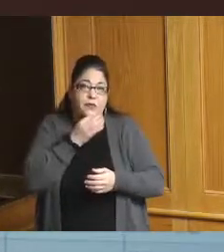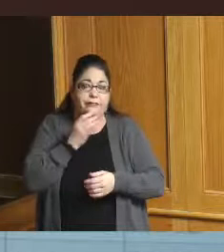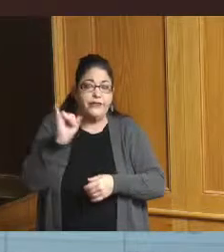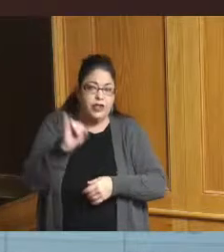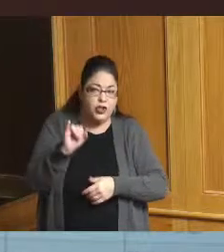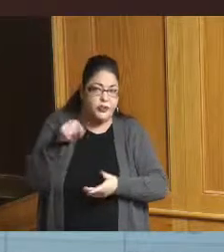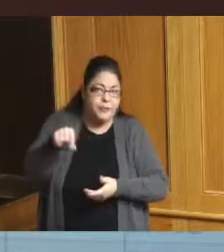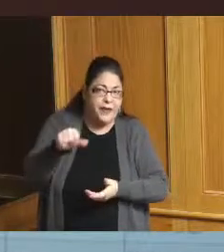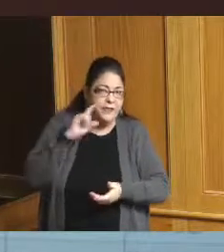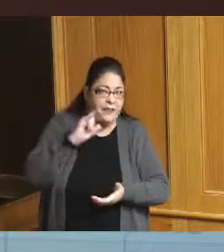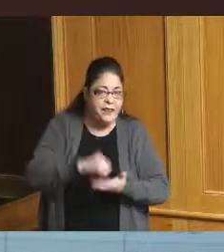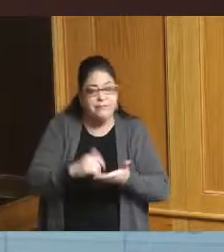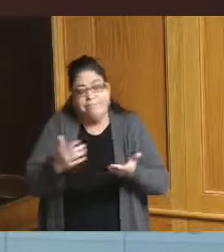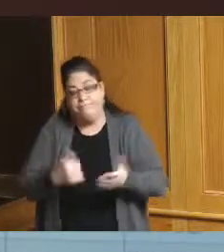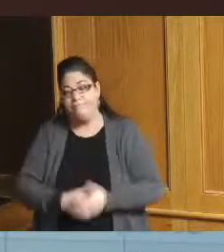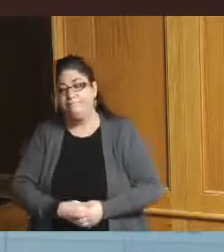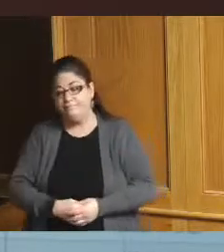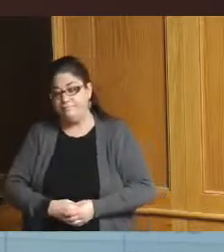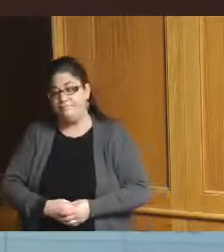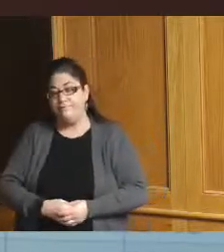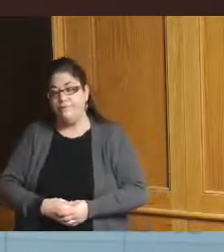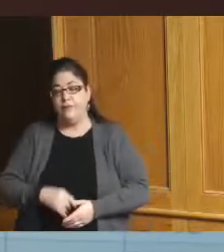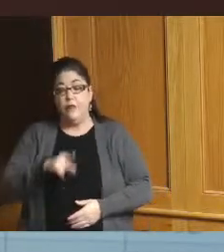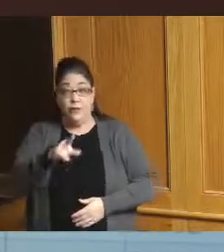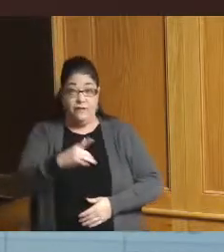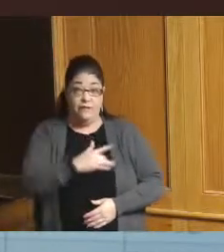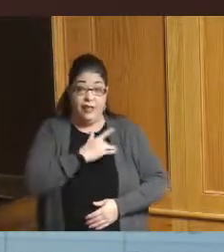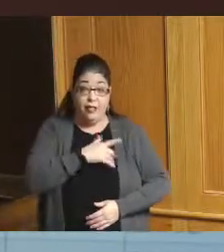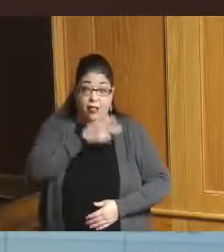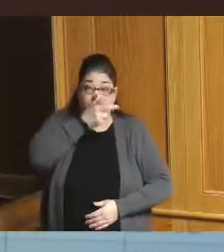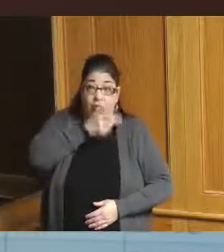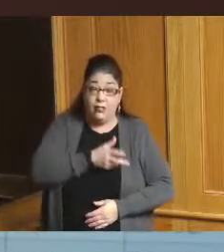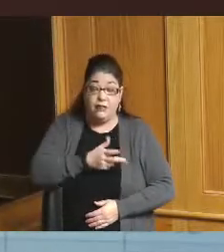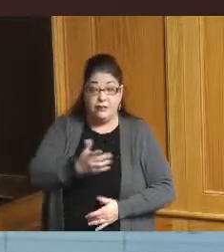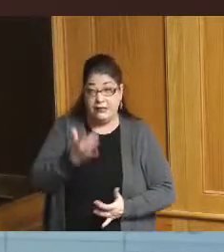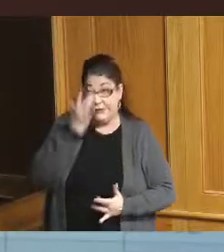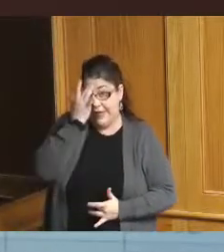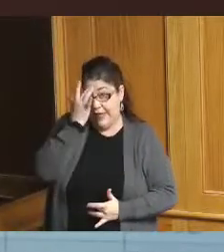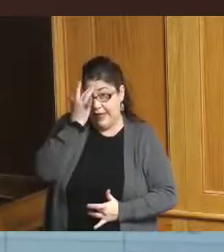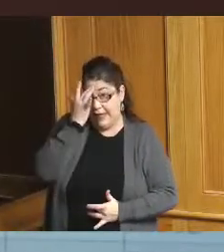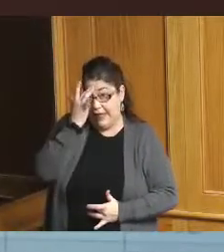the number one message here though if you're feeling sick if you have that cold like symptom I